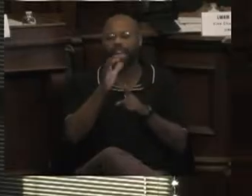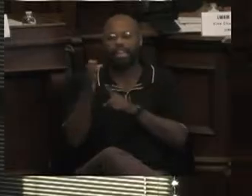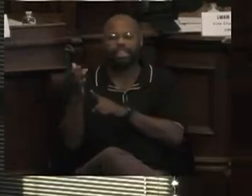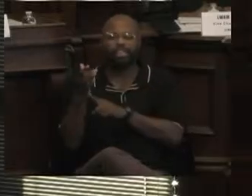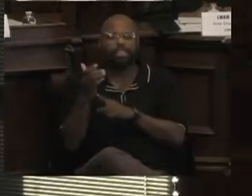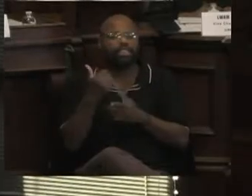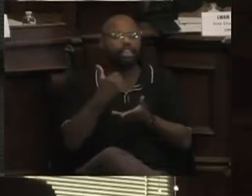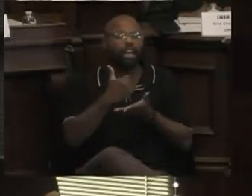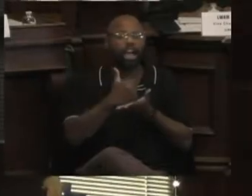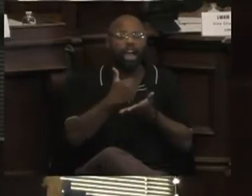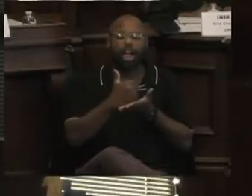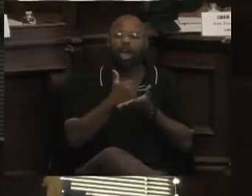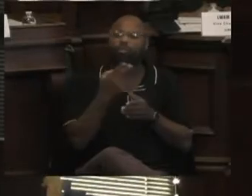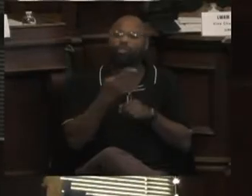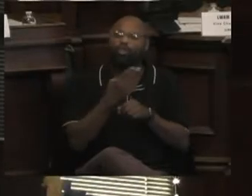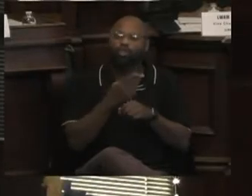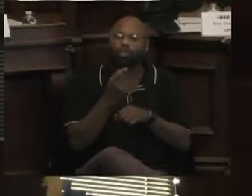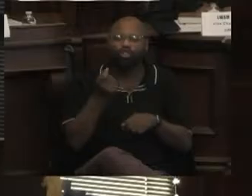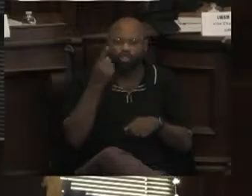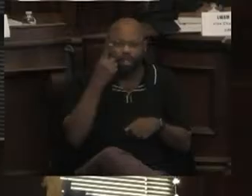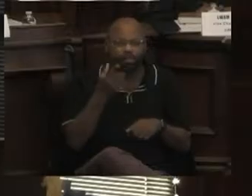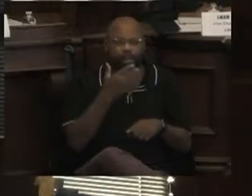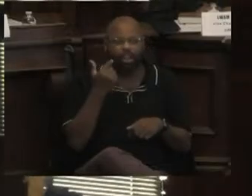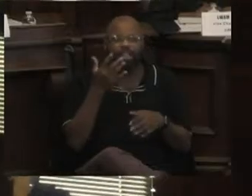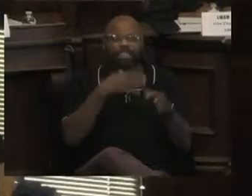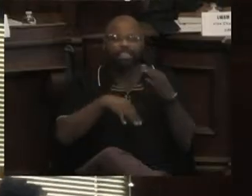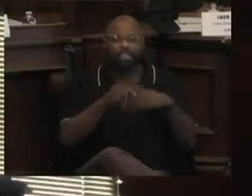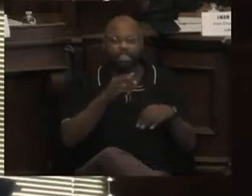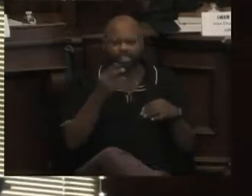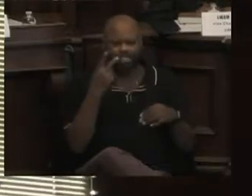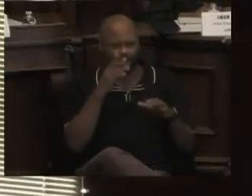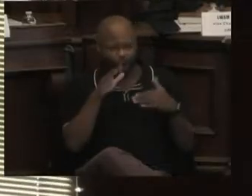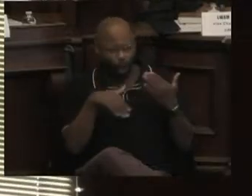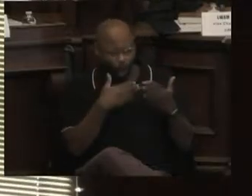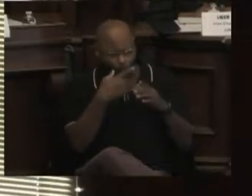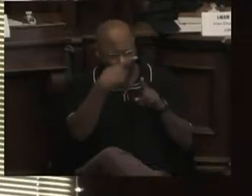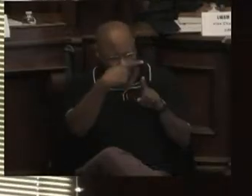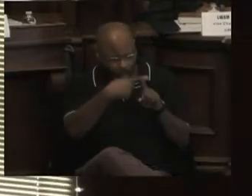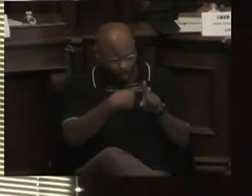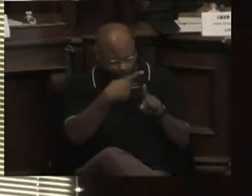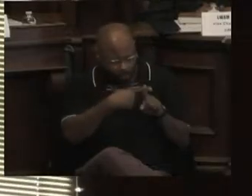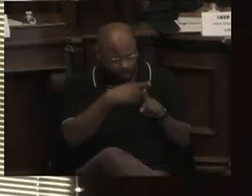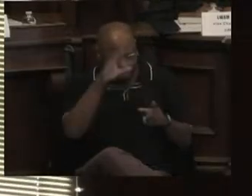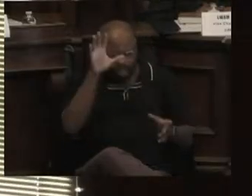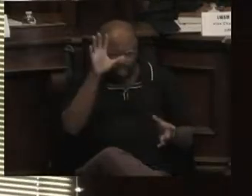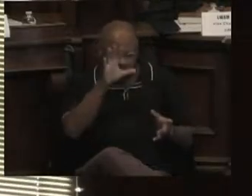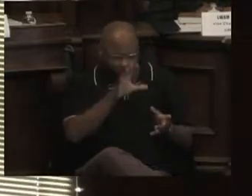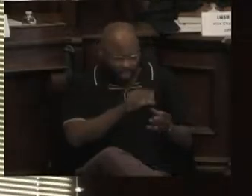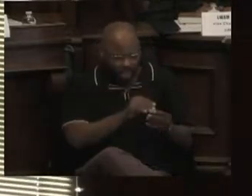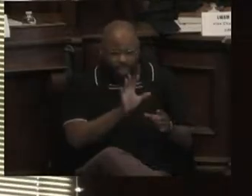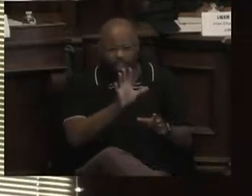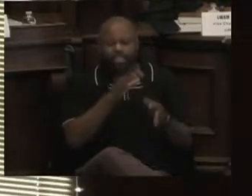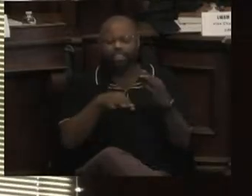All of this is pretty relative to the cases, which helps again, more digestible for the user.